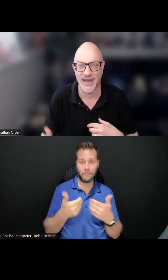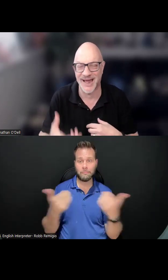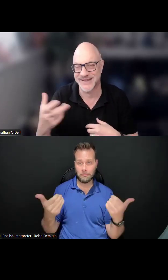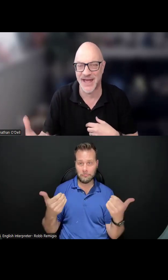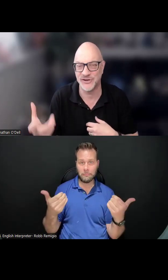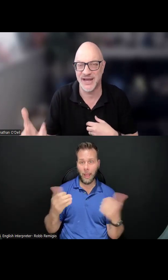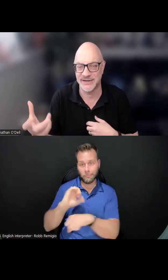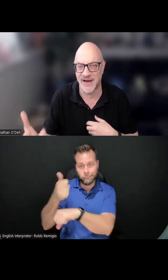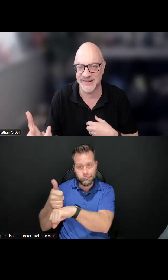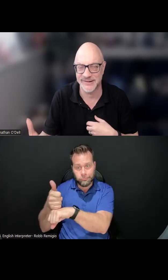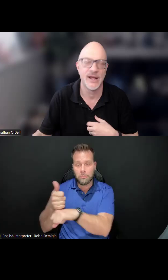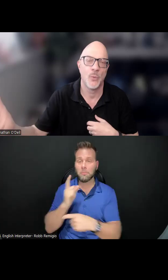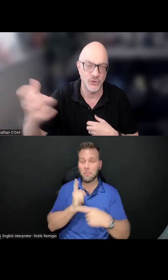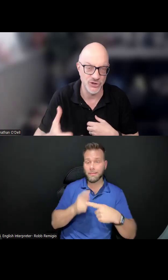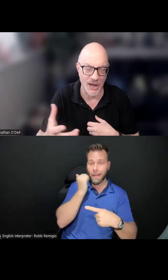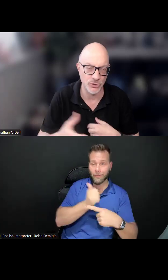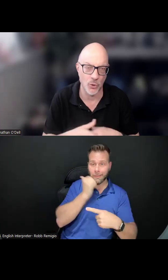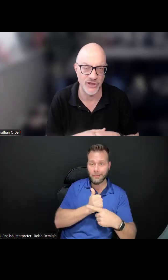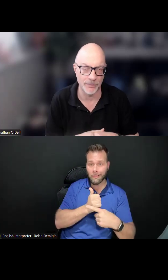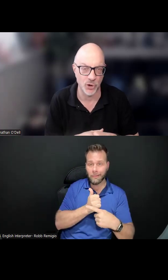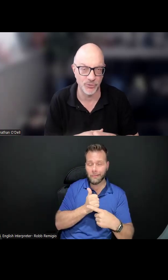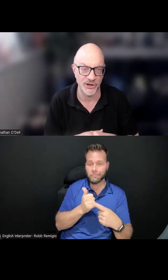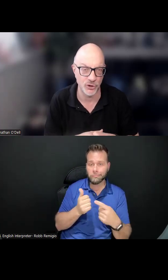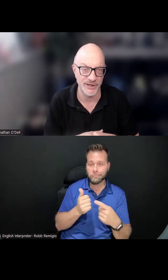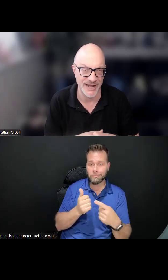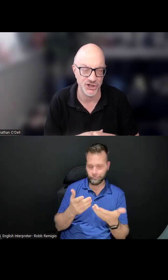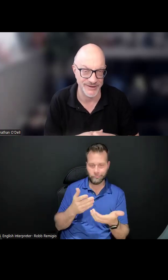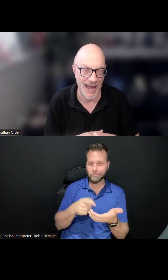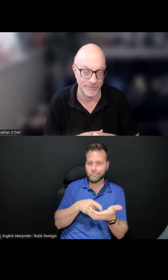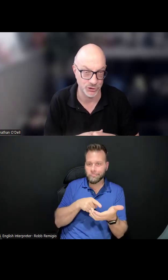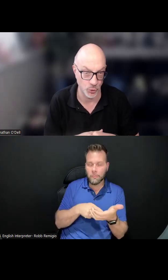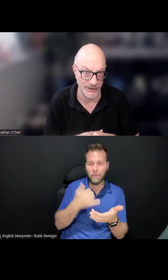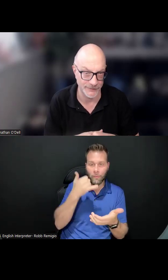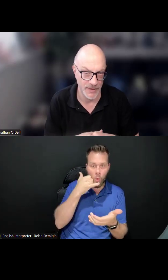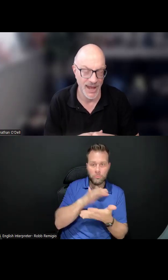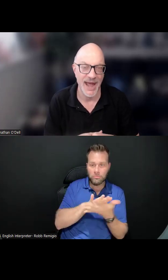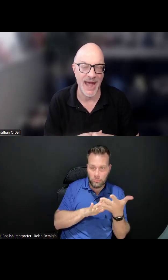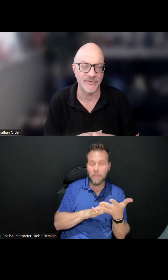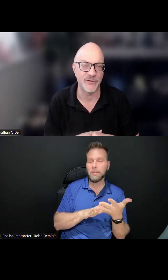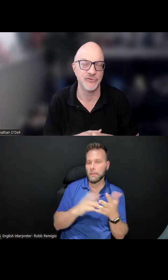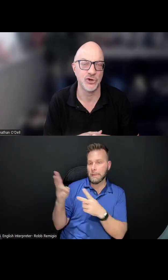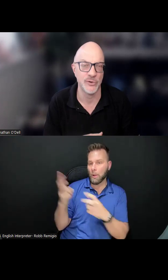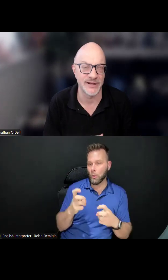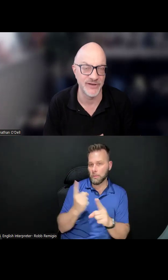offered on stand alone devices, as well as everyday devices when you download the appropriate communications app to it.